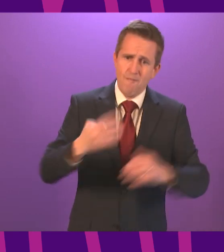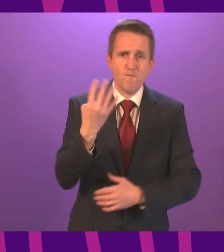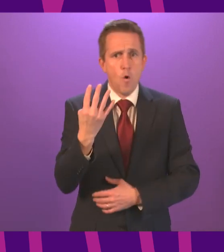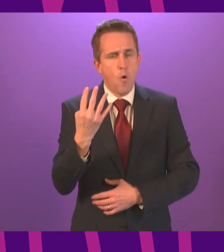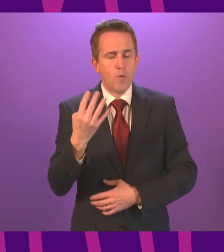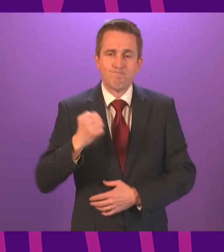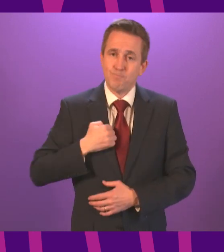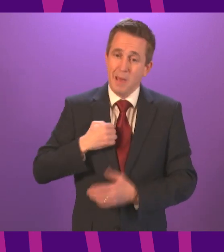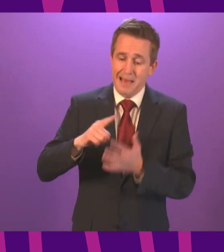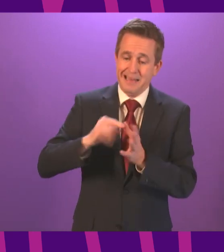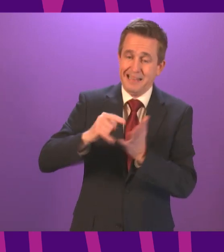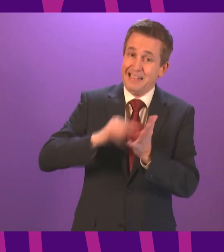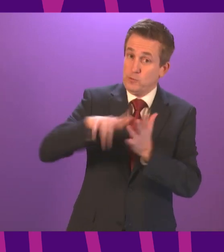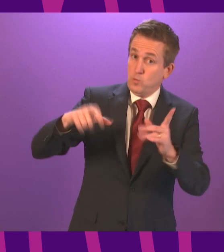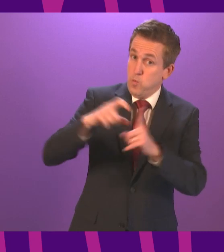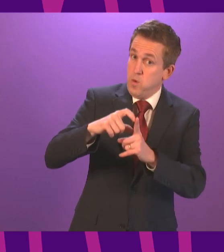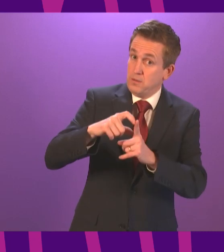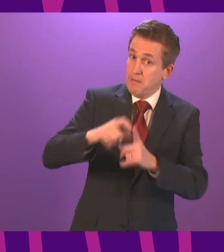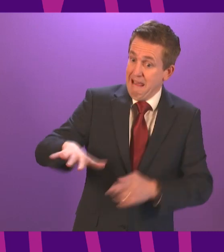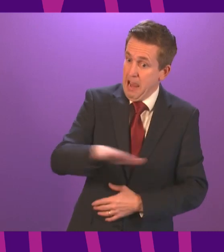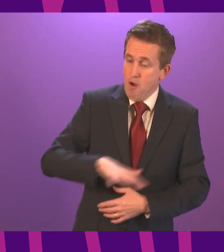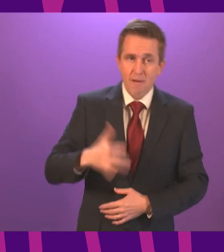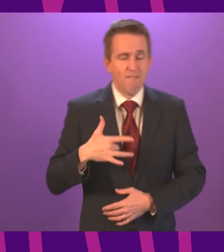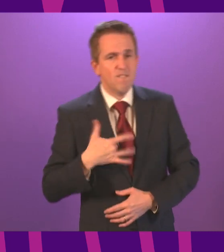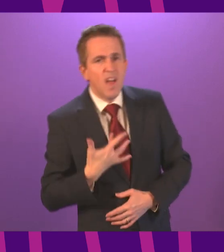of weary resignation, bewilderment and fear. “What is it that we have failed to do?”